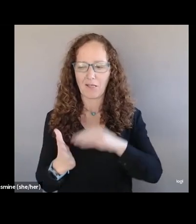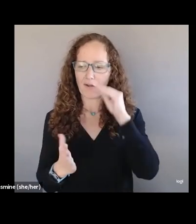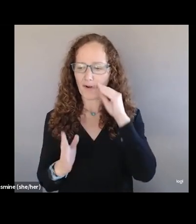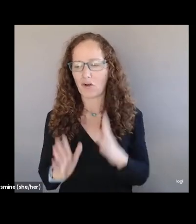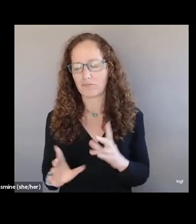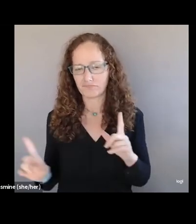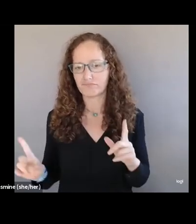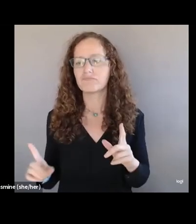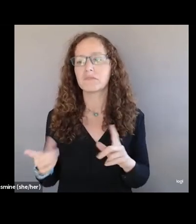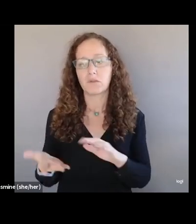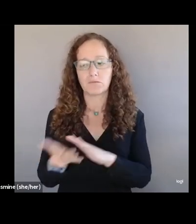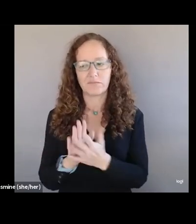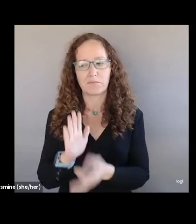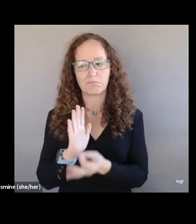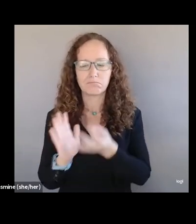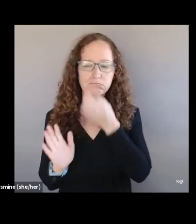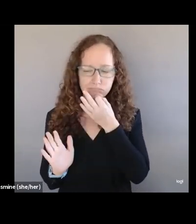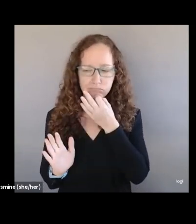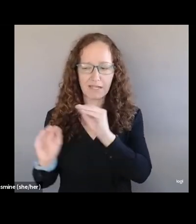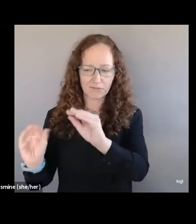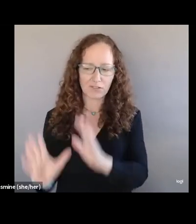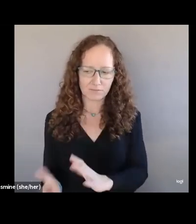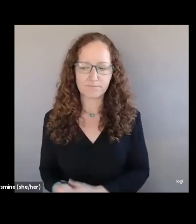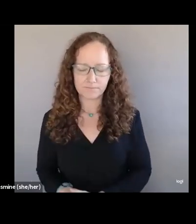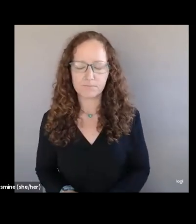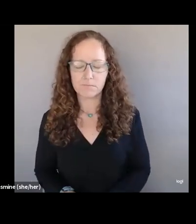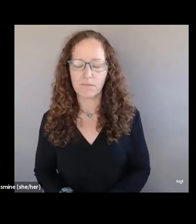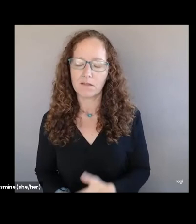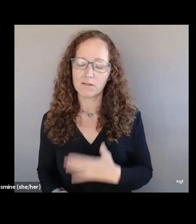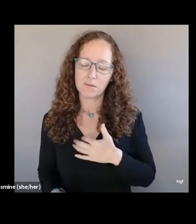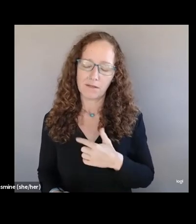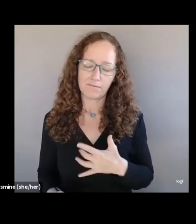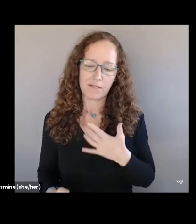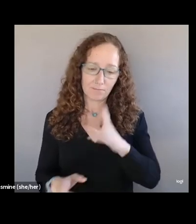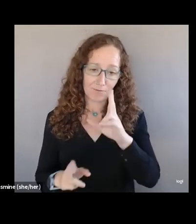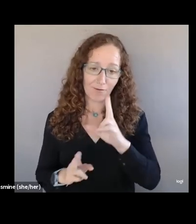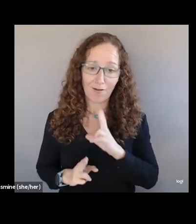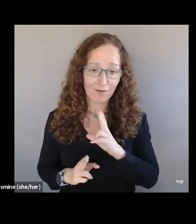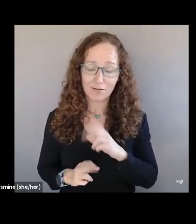good educator. It's my honor to be an uninvited guest. Where so